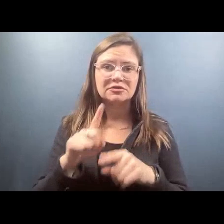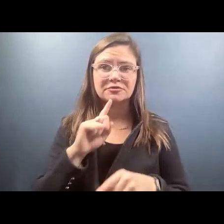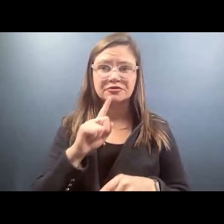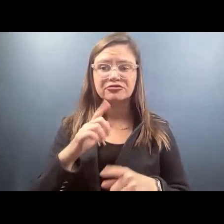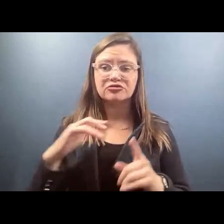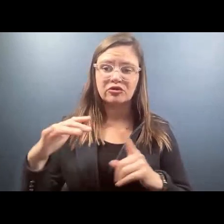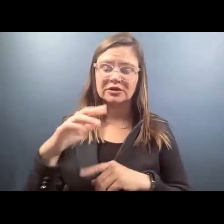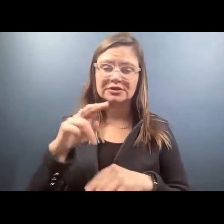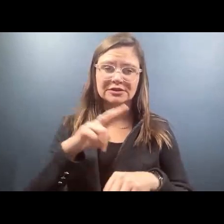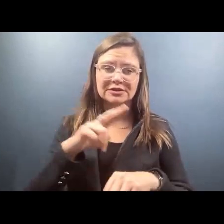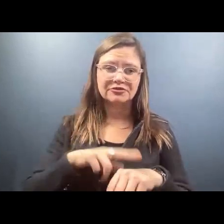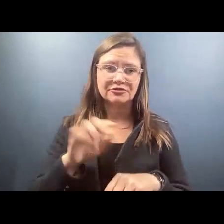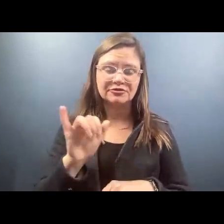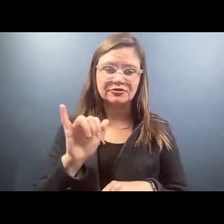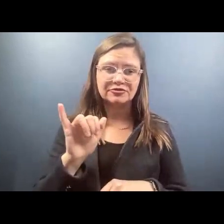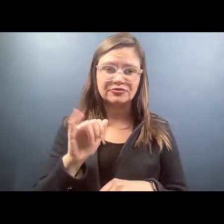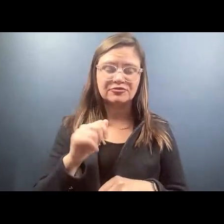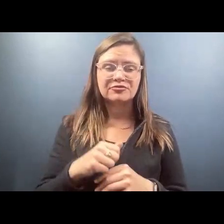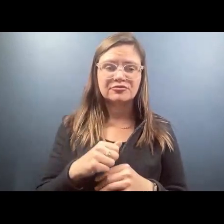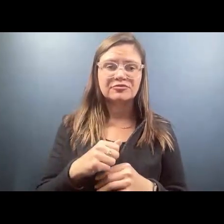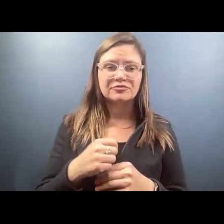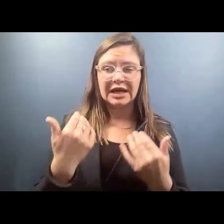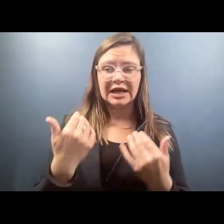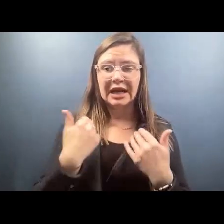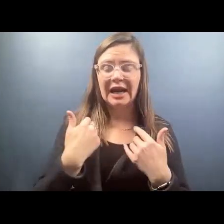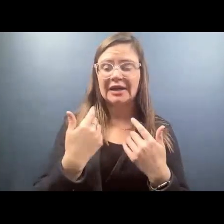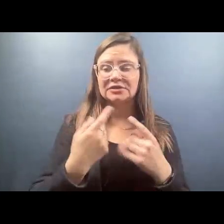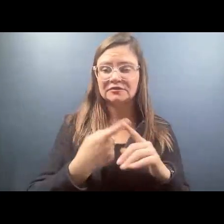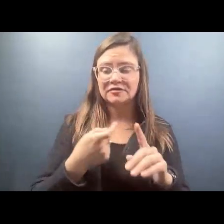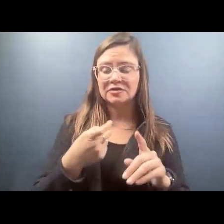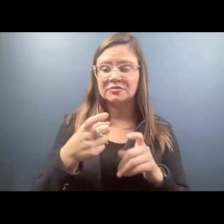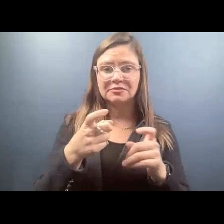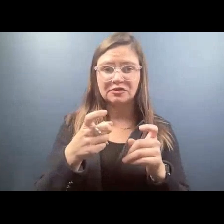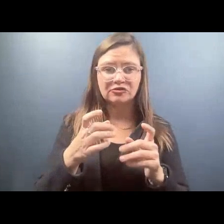resulted in support from the administration and identifying the need